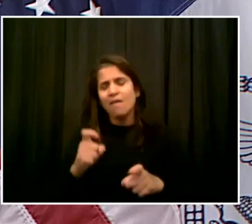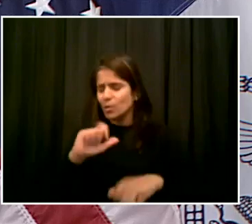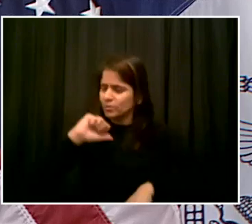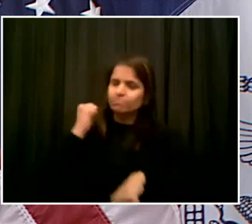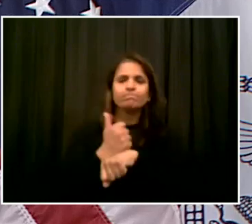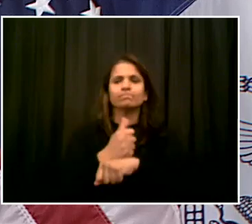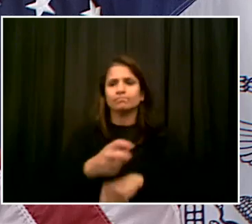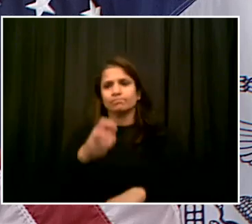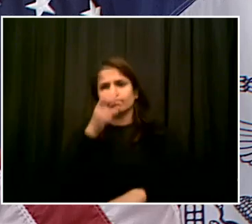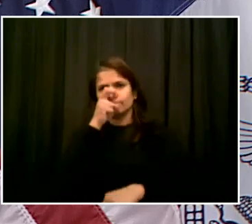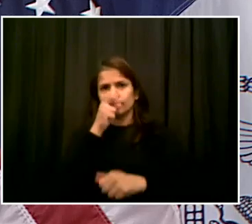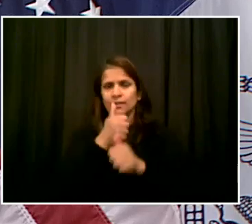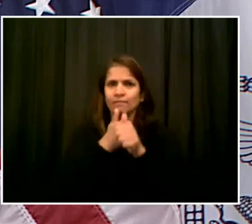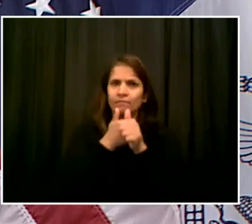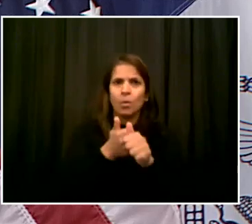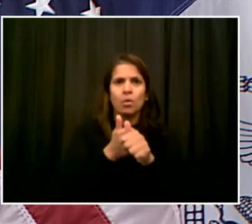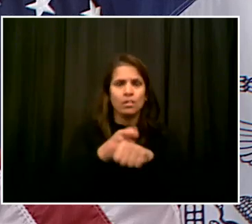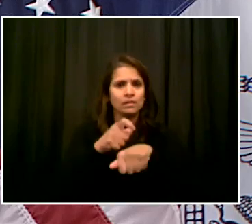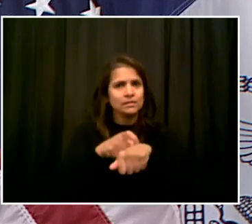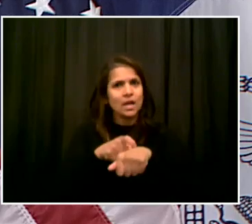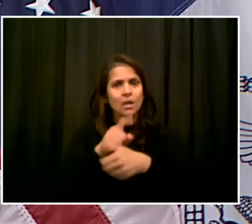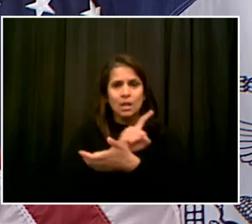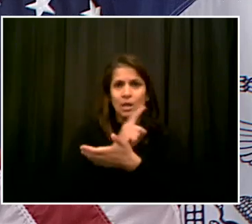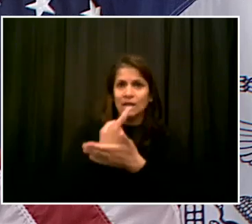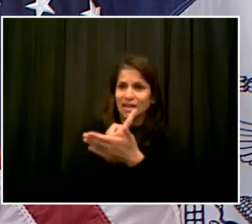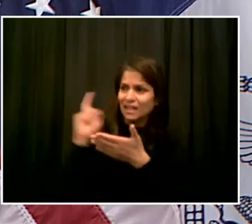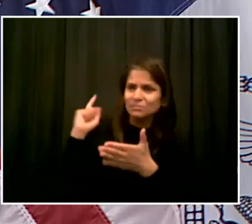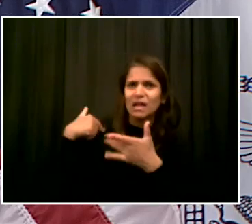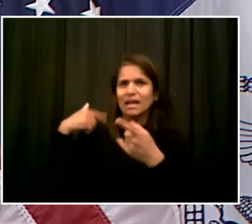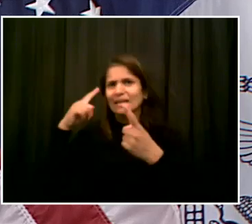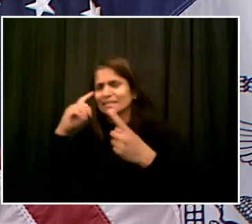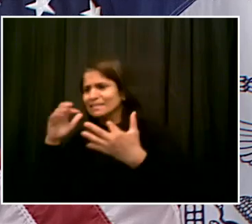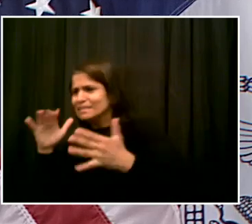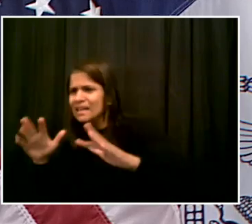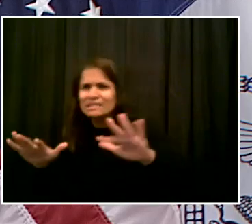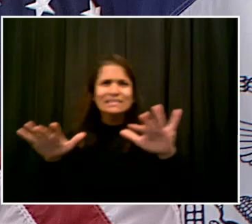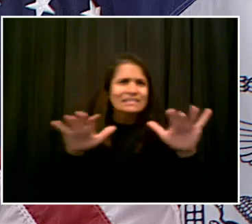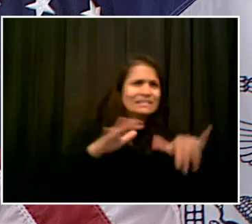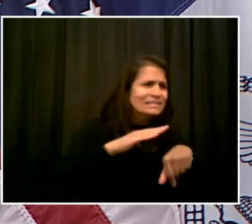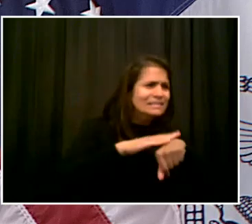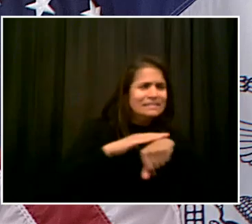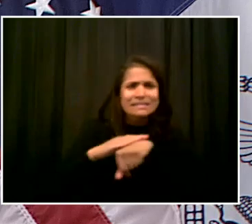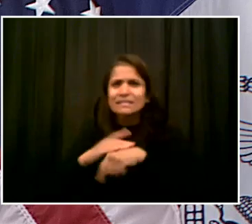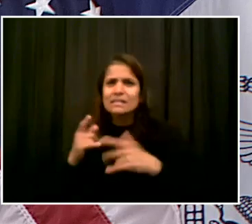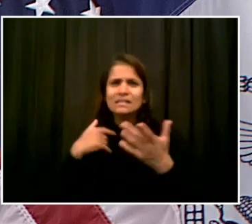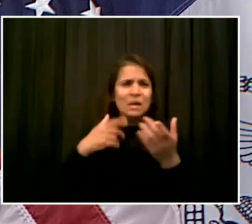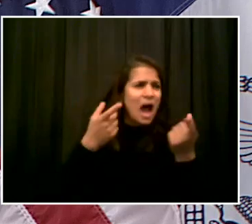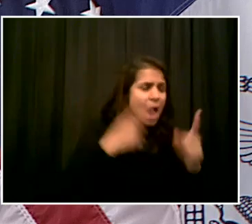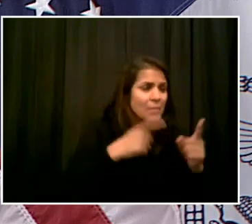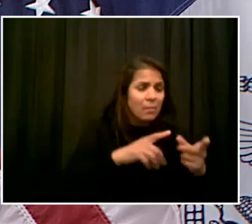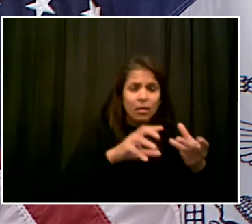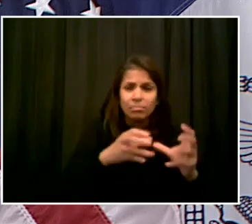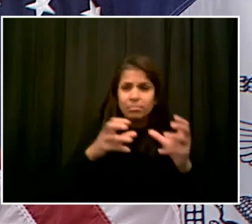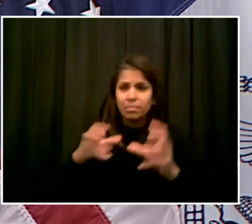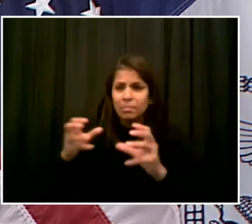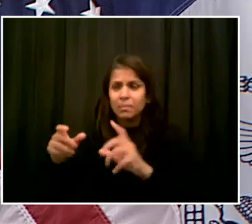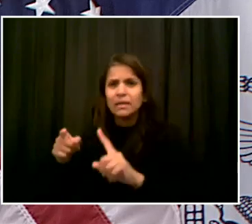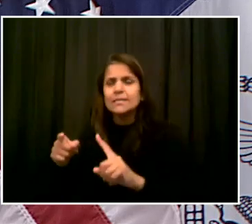THURSDAY, ALL E THWAY UNTIL 9:00 P.M. ON SUNDAY WITH TENSE MOMENTS AND DIFFICULT MOMENTS AN THEREIS A OTL